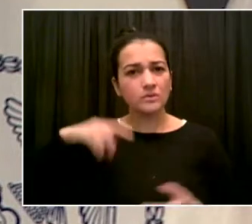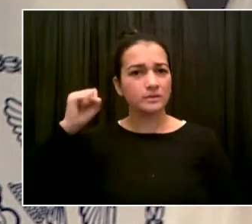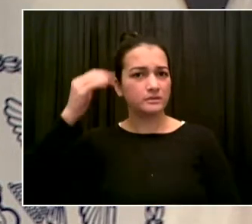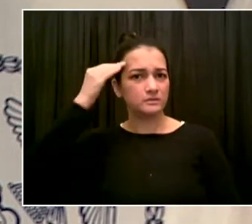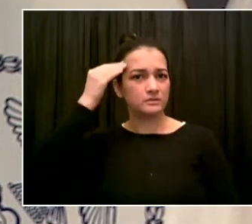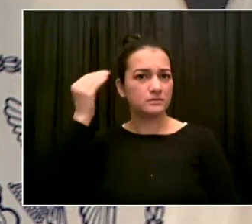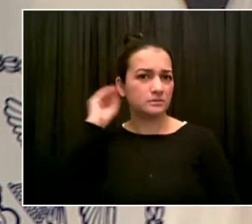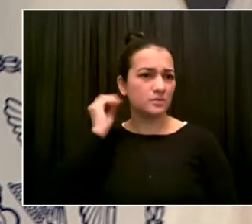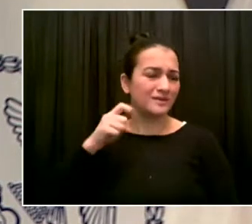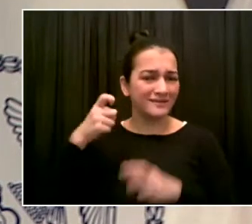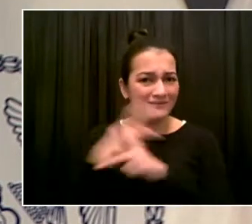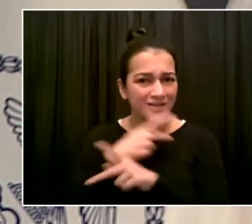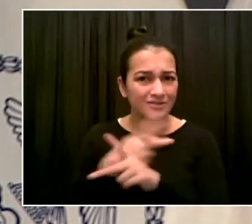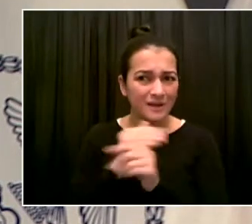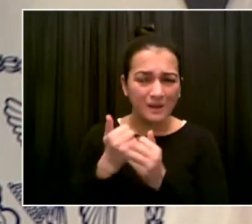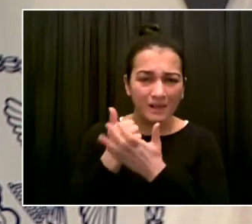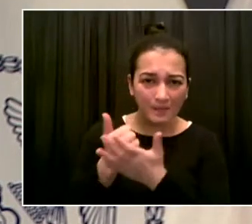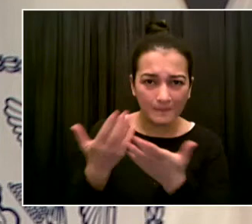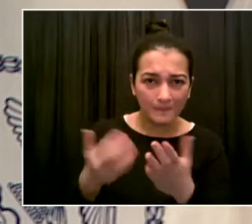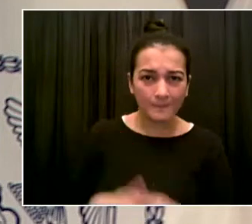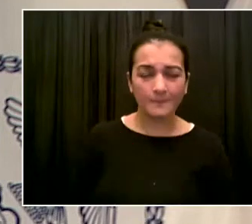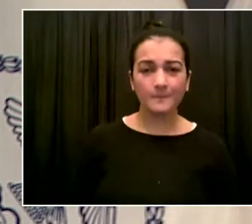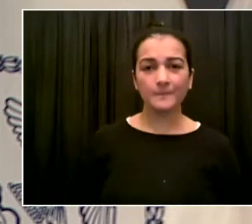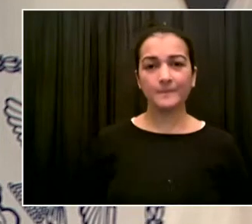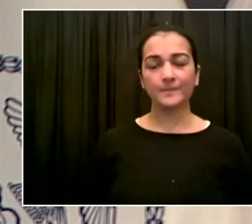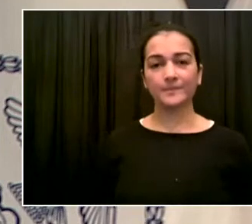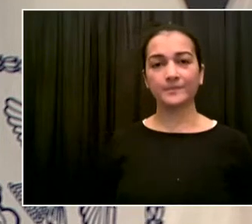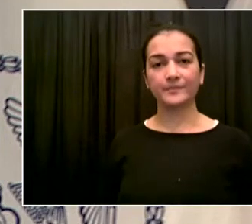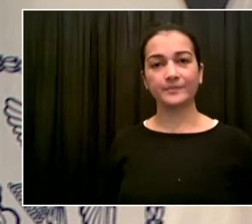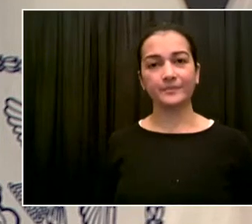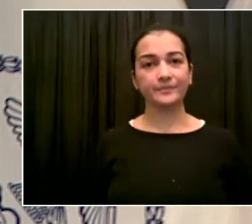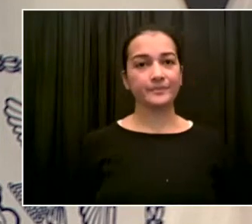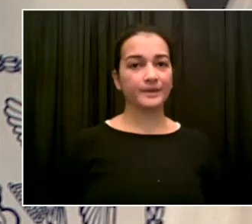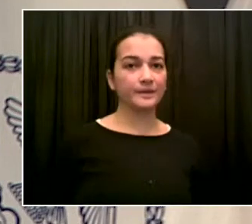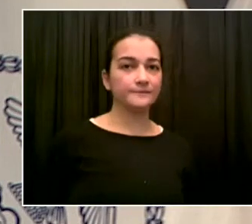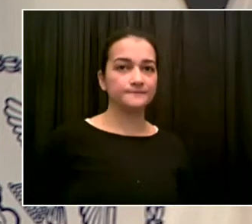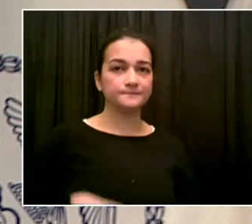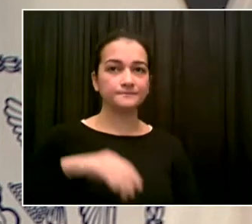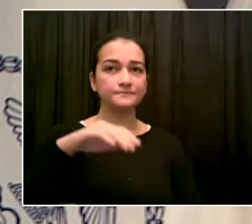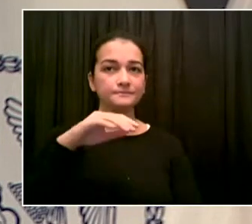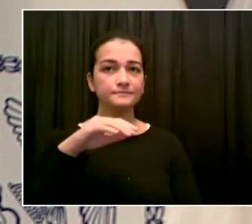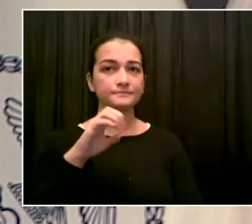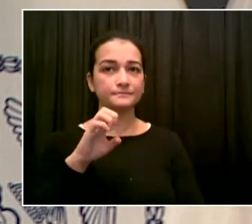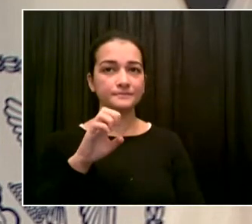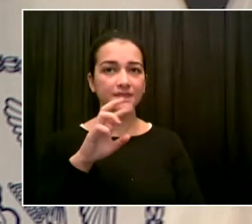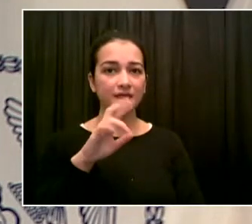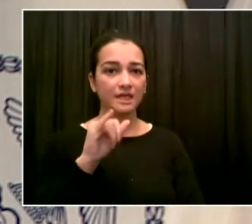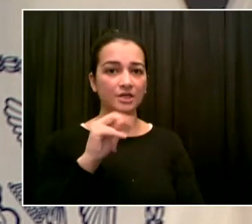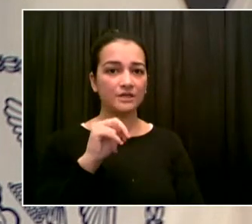INVESTIGATION AND WE ARE NOT LEANING IN ANY DIRECTION AND WE HAVE A LONG WAY TO GO AND A LOT TO LEARN ABOUT WHAT TOOK PLACE THAT NIGHT.